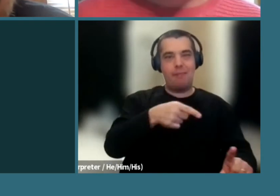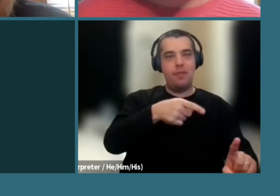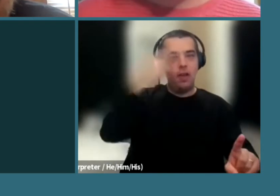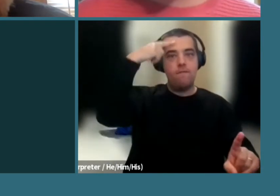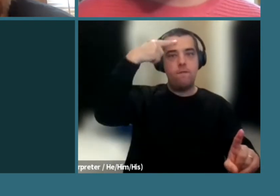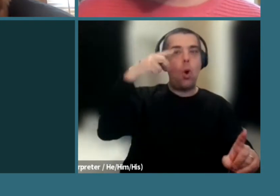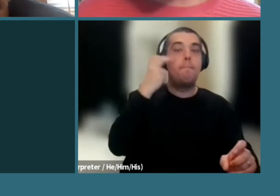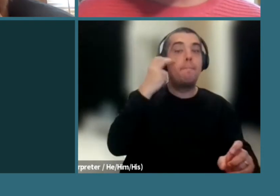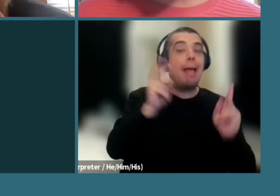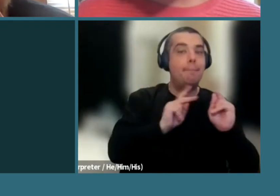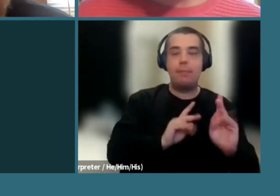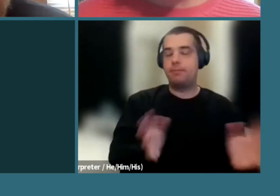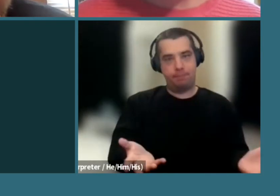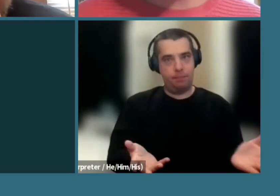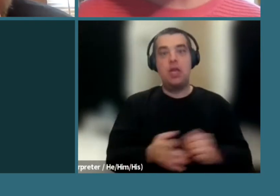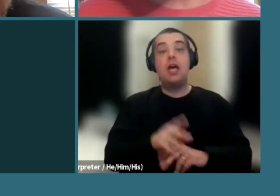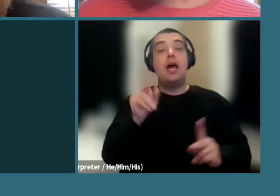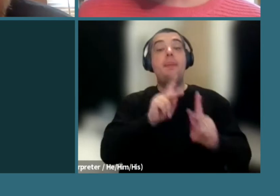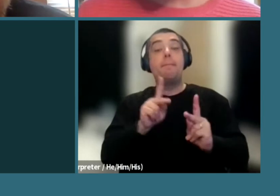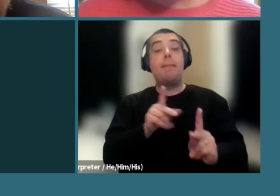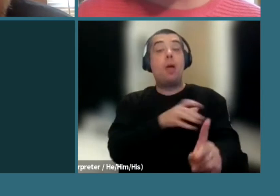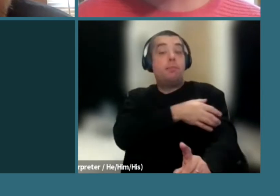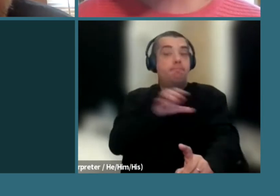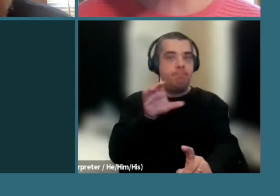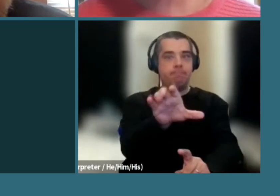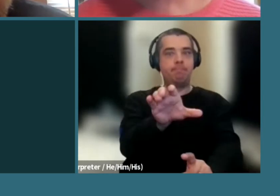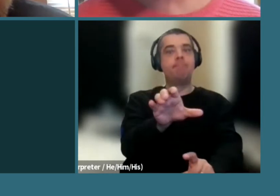You know, the people in power and the people in power have been like